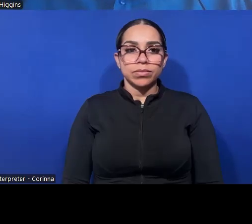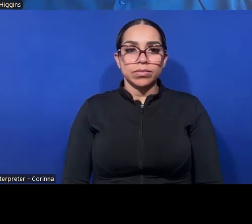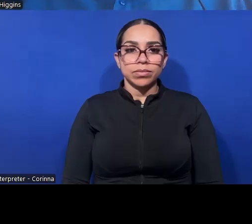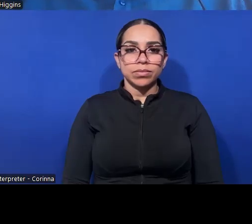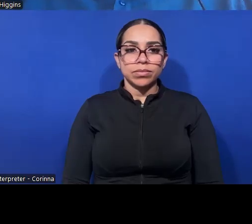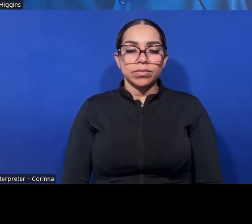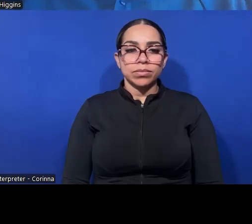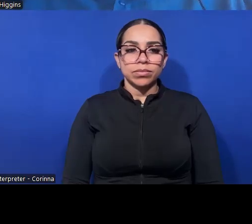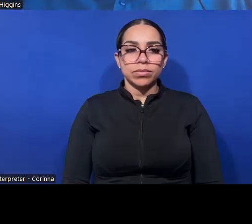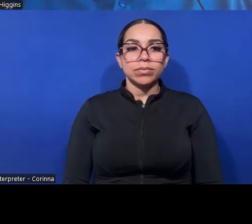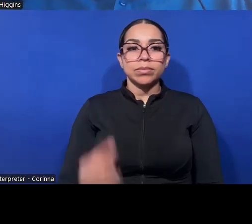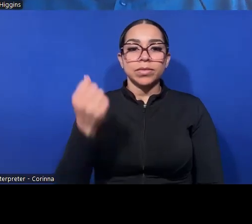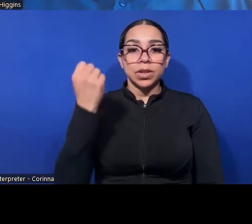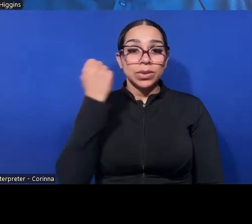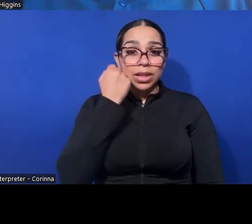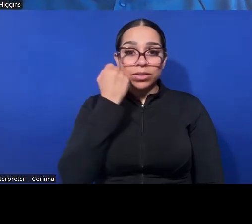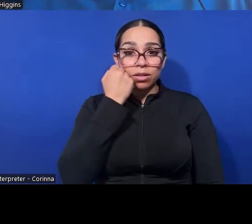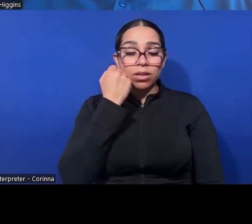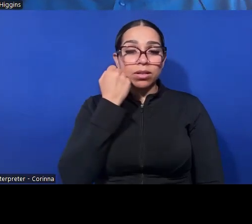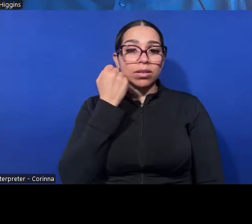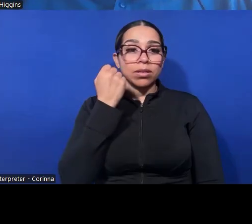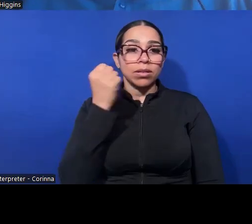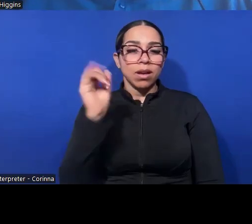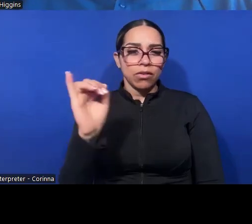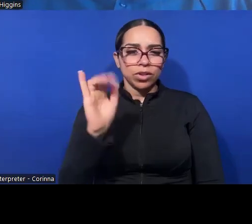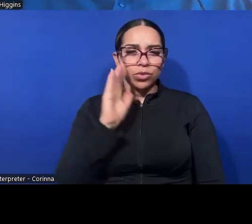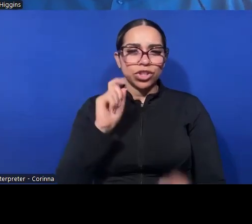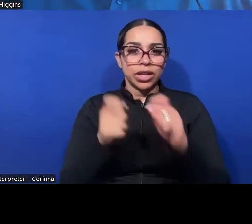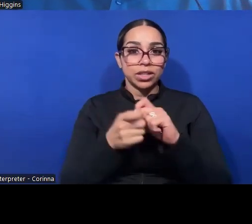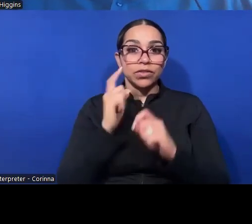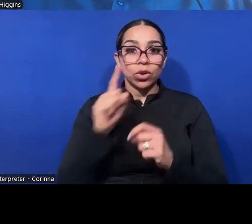So dental coverage is going to be changing for some immigrant groups.